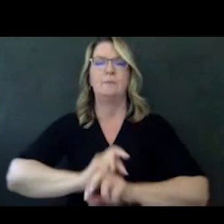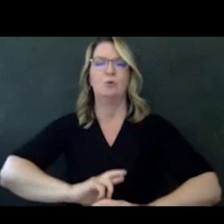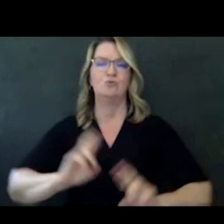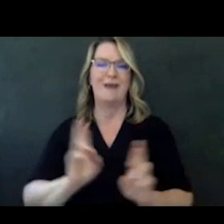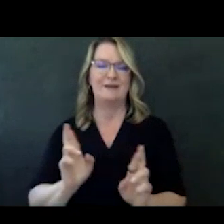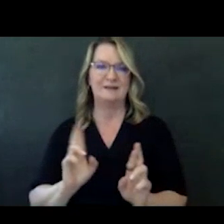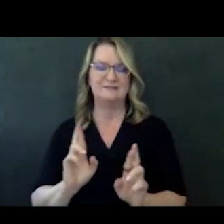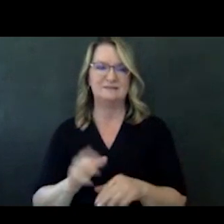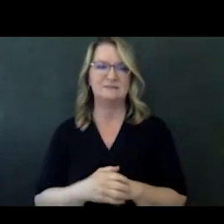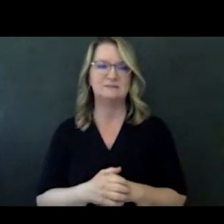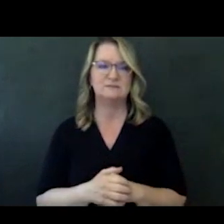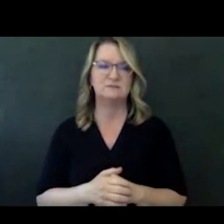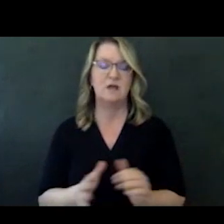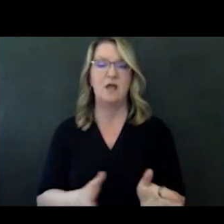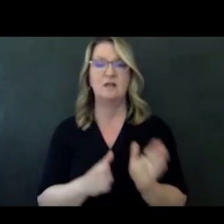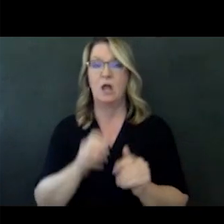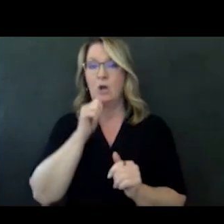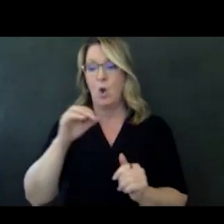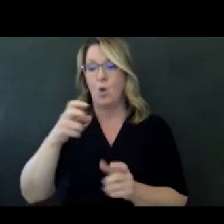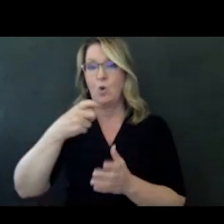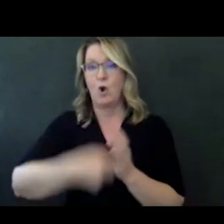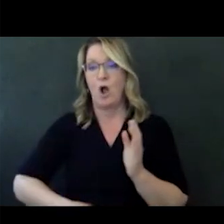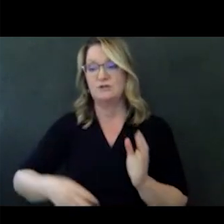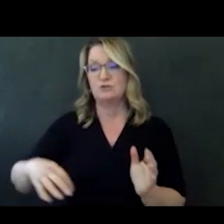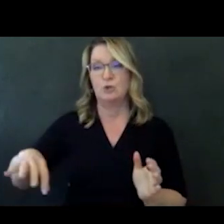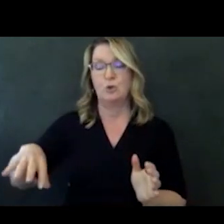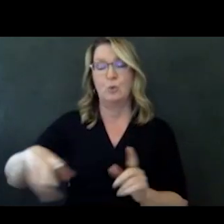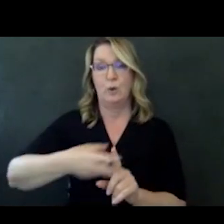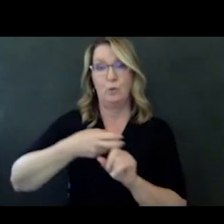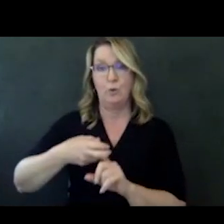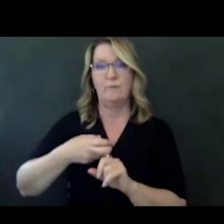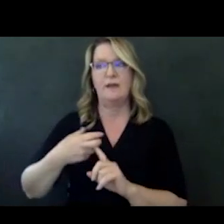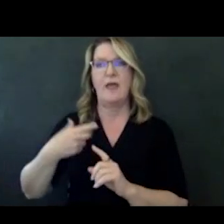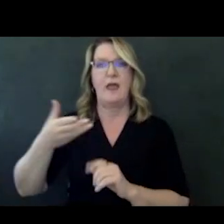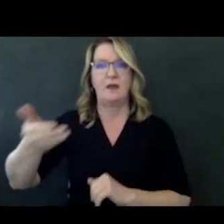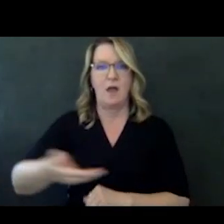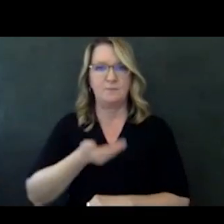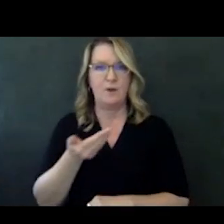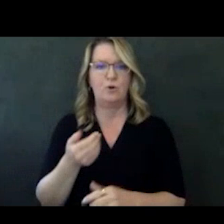We also have no cost recruitment and onboarding support, so we provide comprehensive no-cost